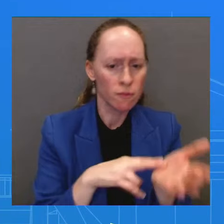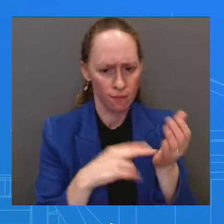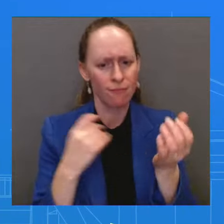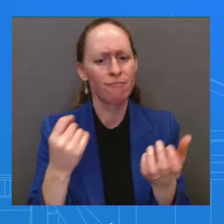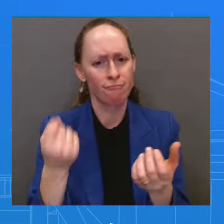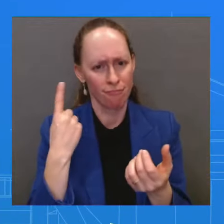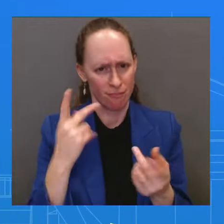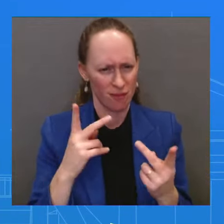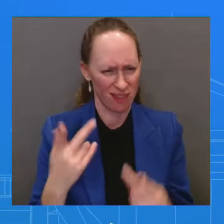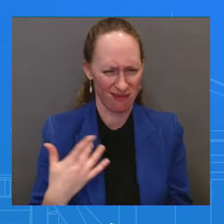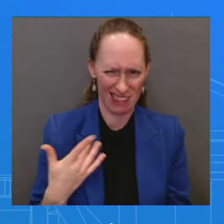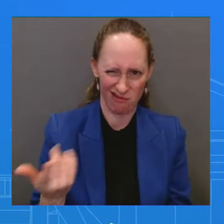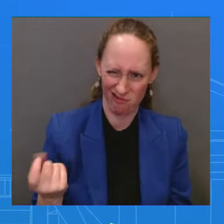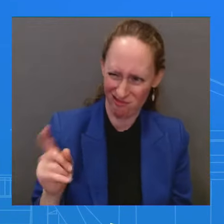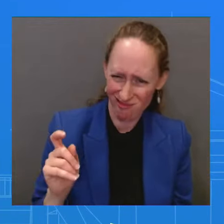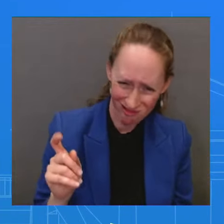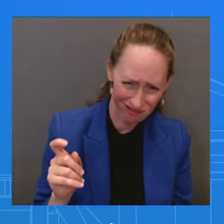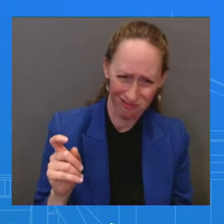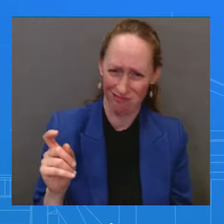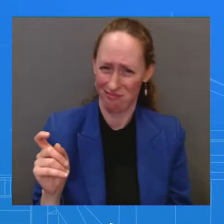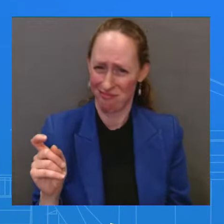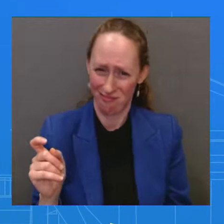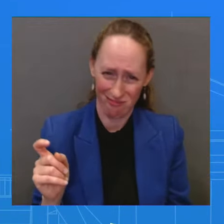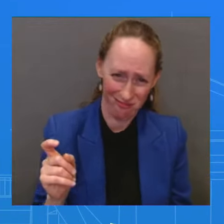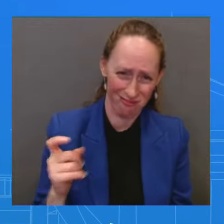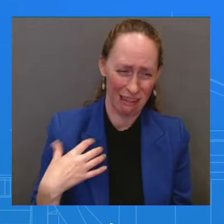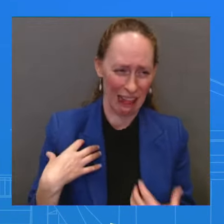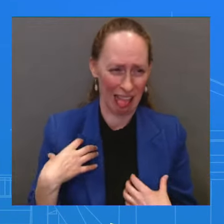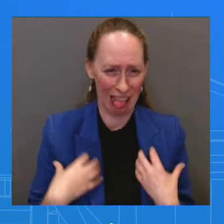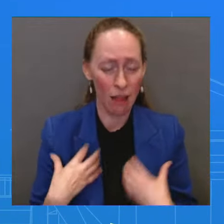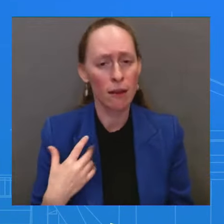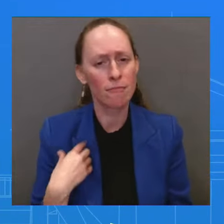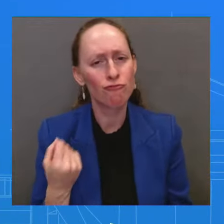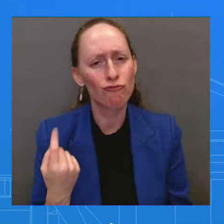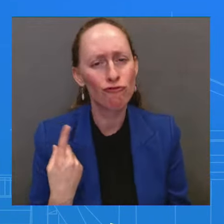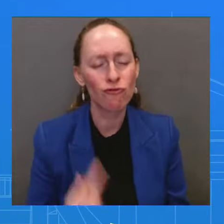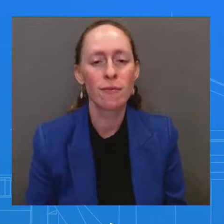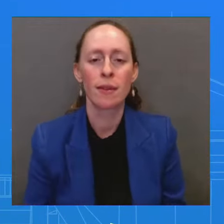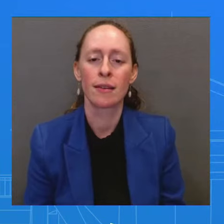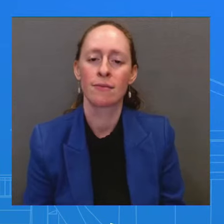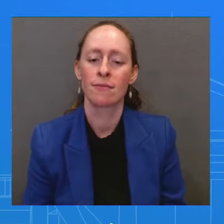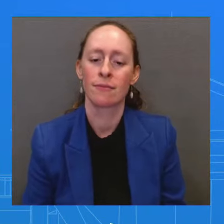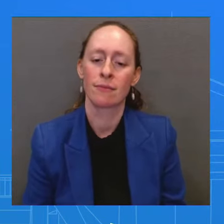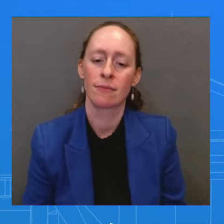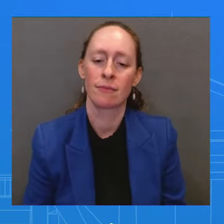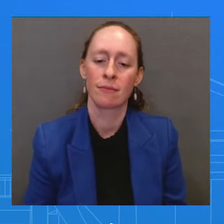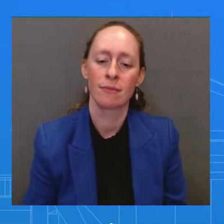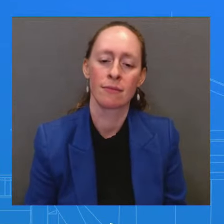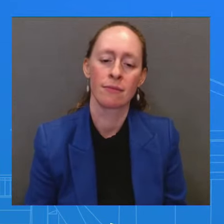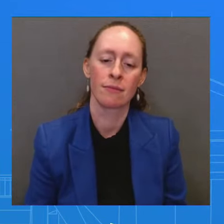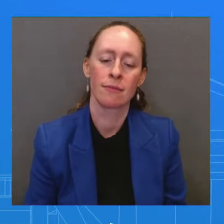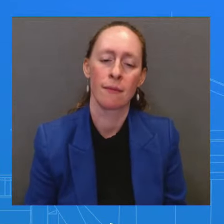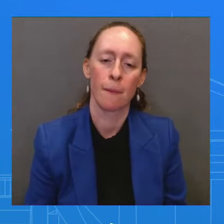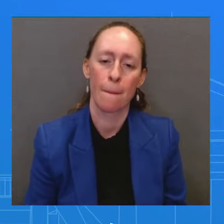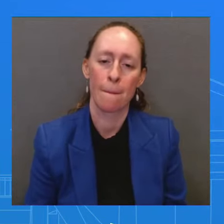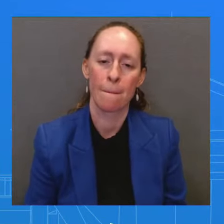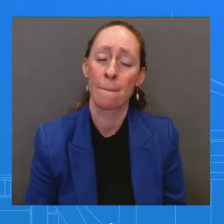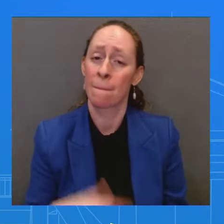to our own national security as well as -- as supporting the brave people of Ukraine -- to continue that support. It is --